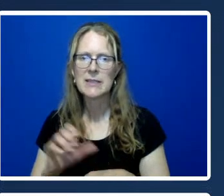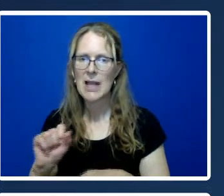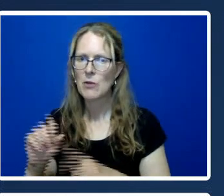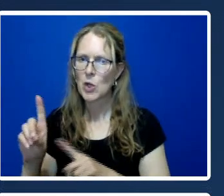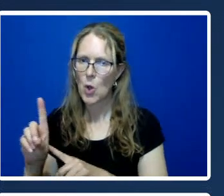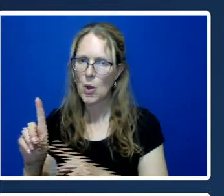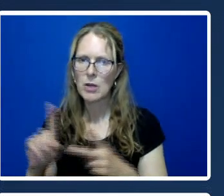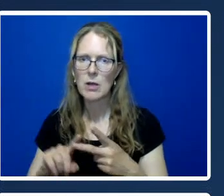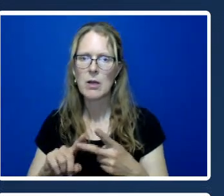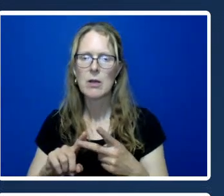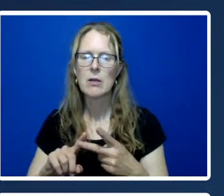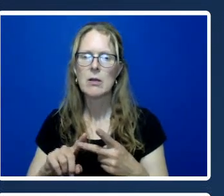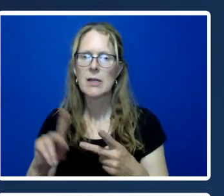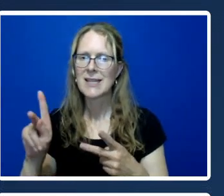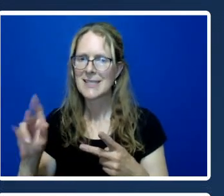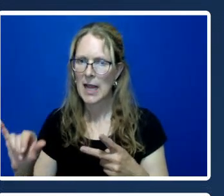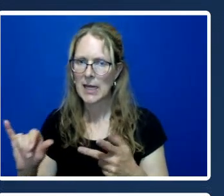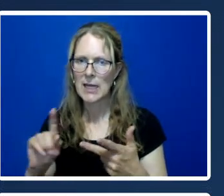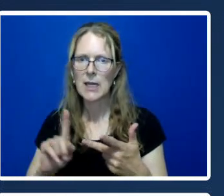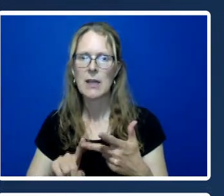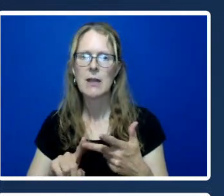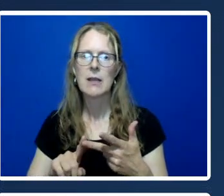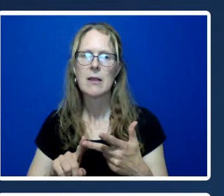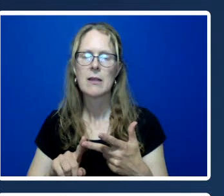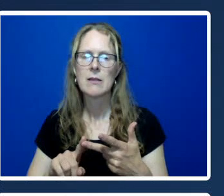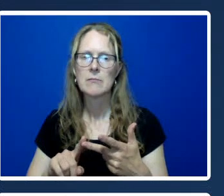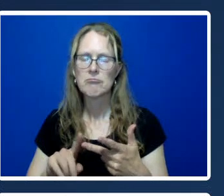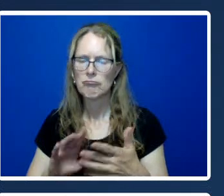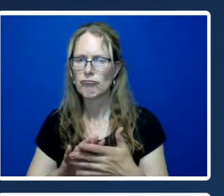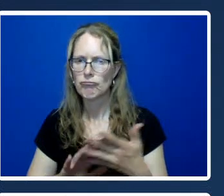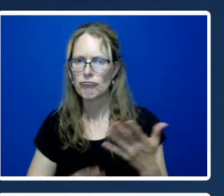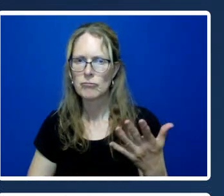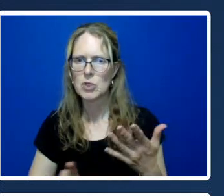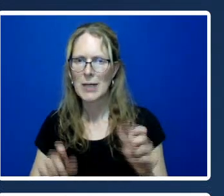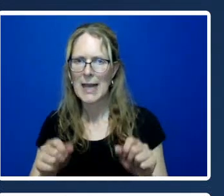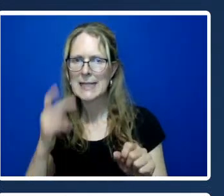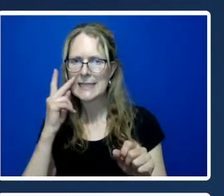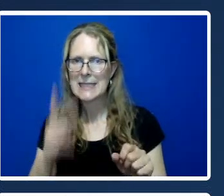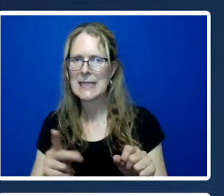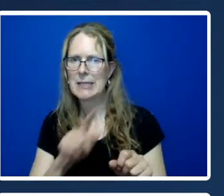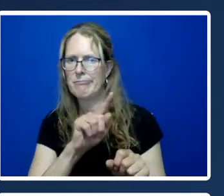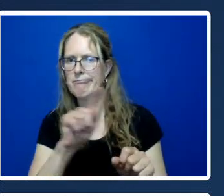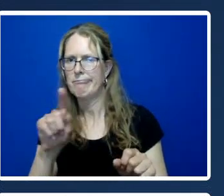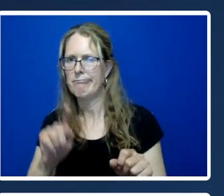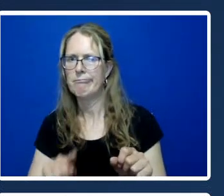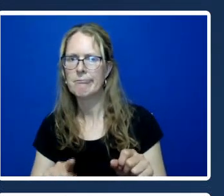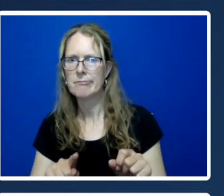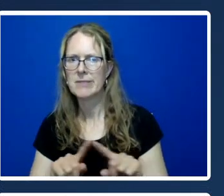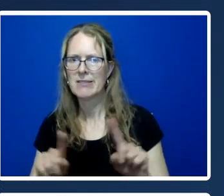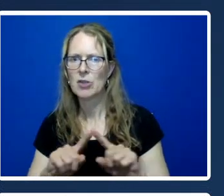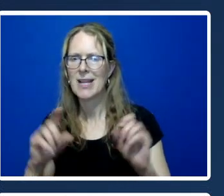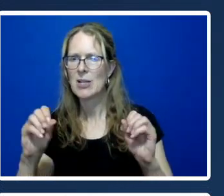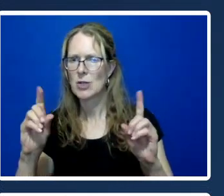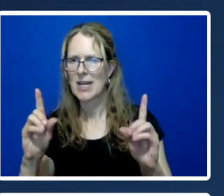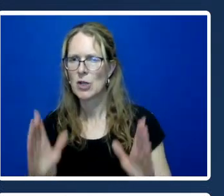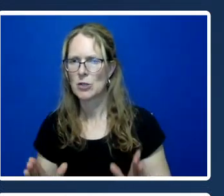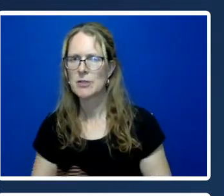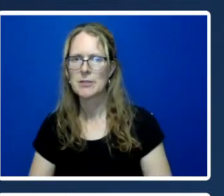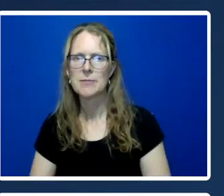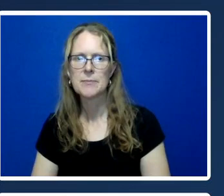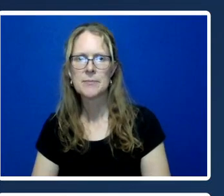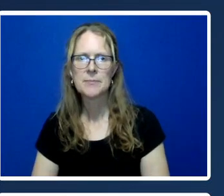You can see some of those amazing educators in this -- these photos here. Next slide, please.